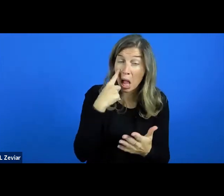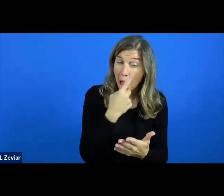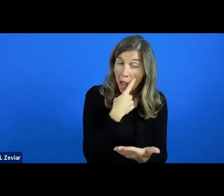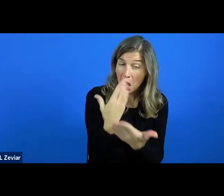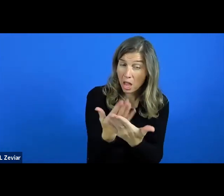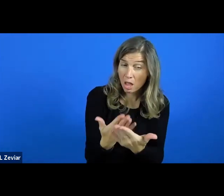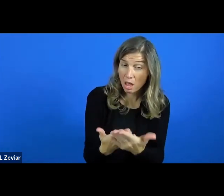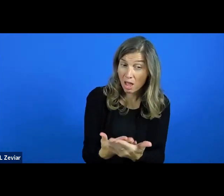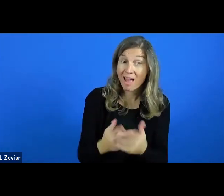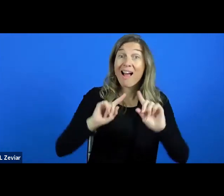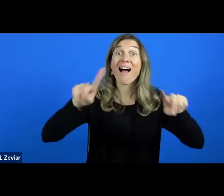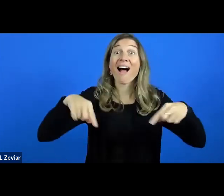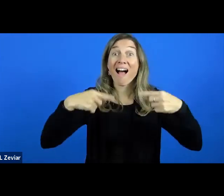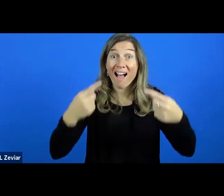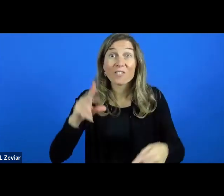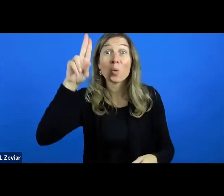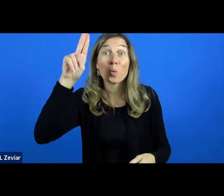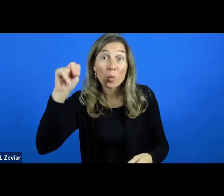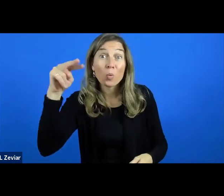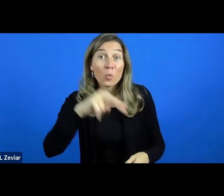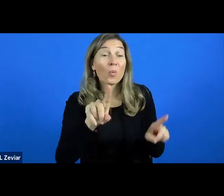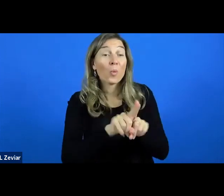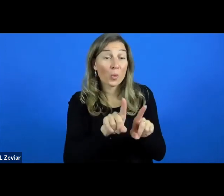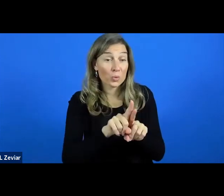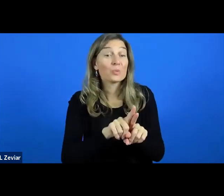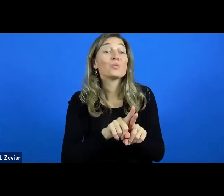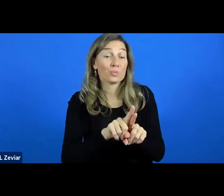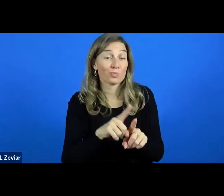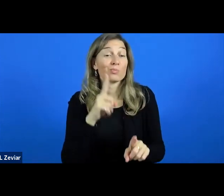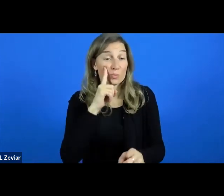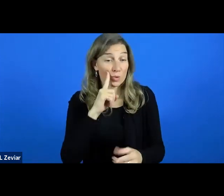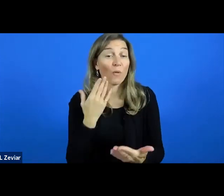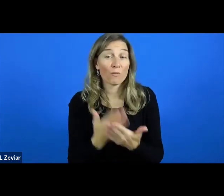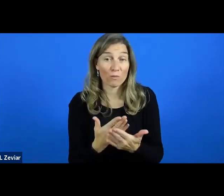when a UN inquiry report in Hungary and the optional protocol of the CRPD